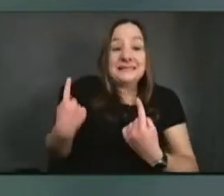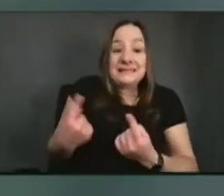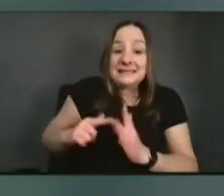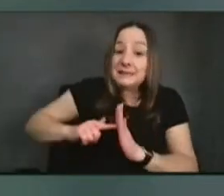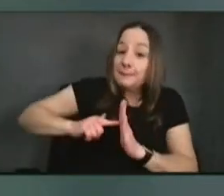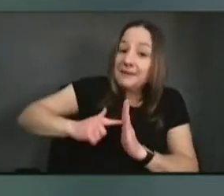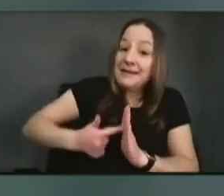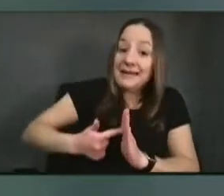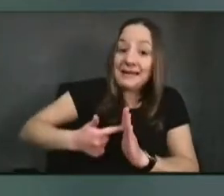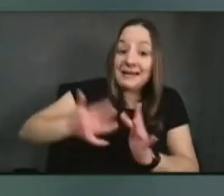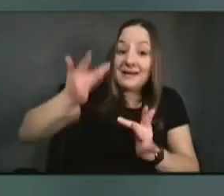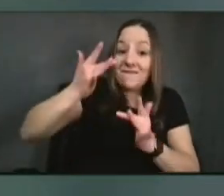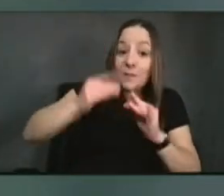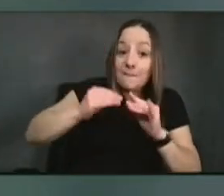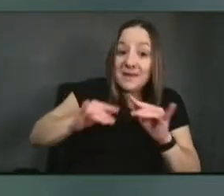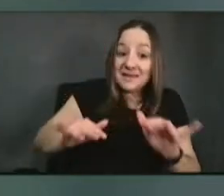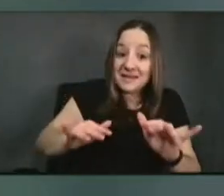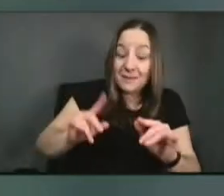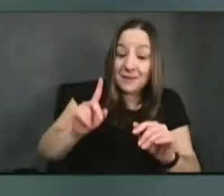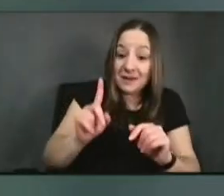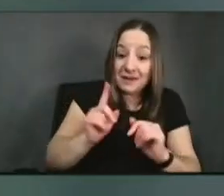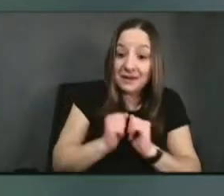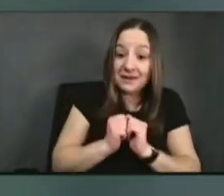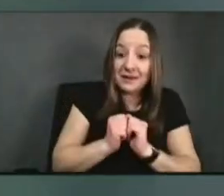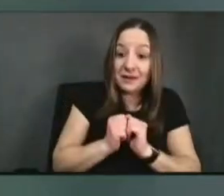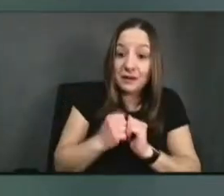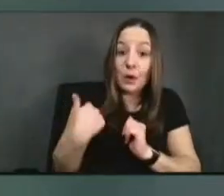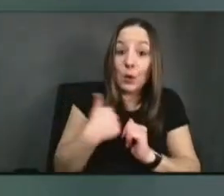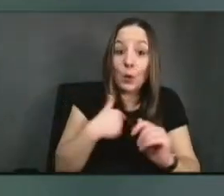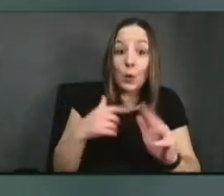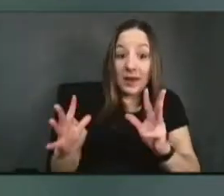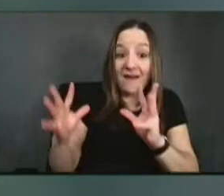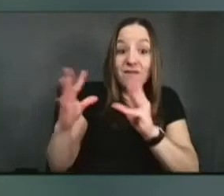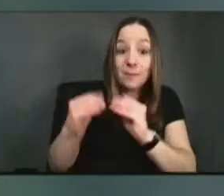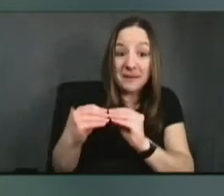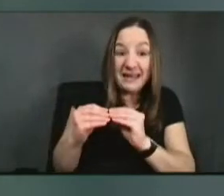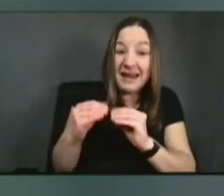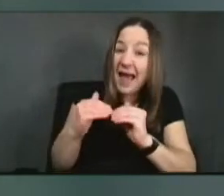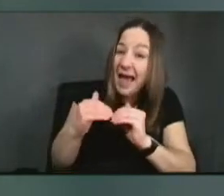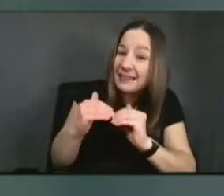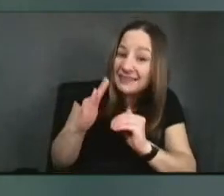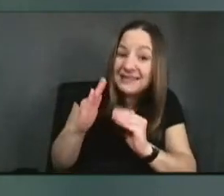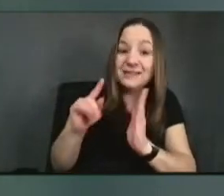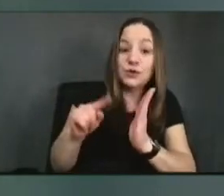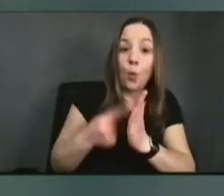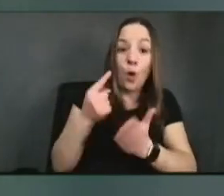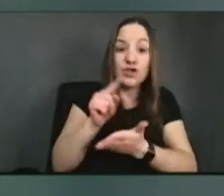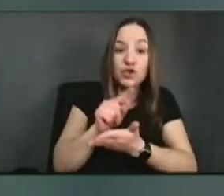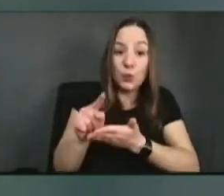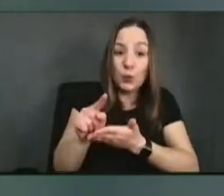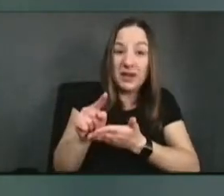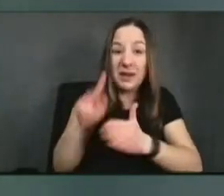what it looks like since the beginning of the pandemic.